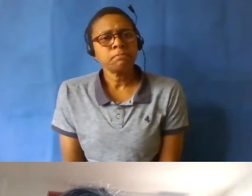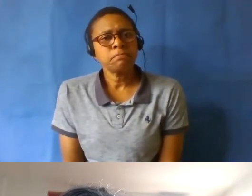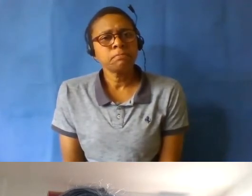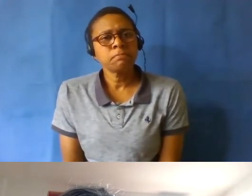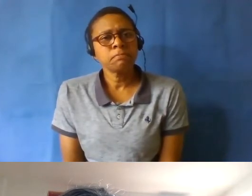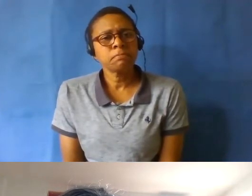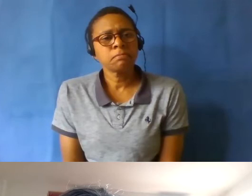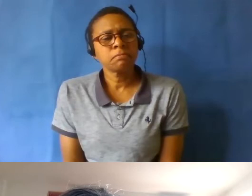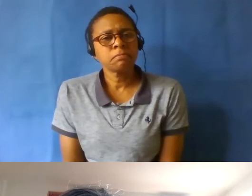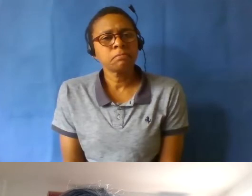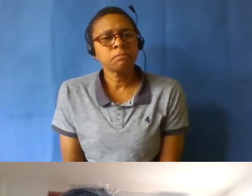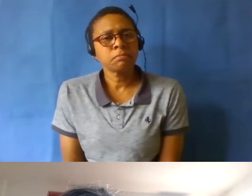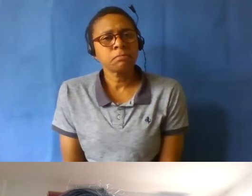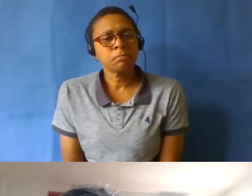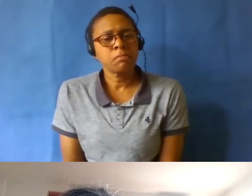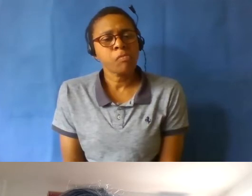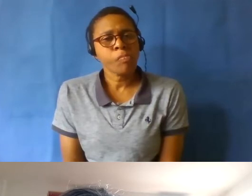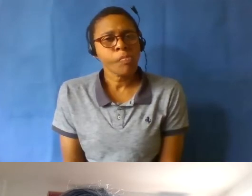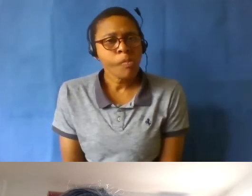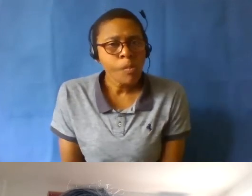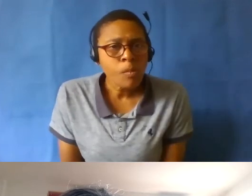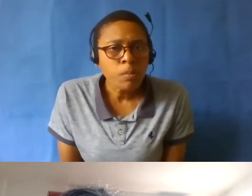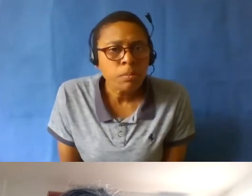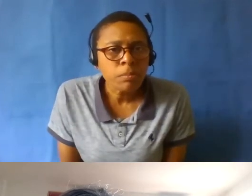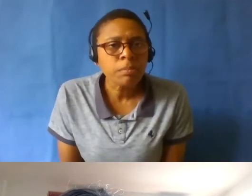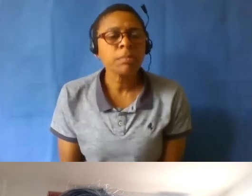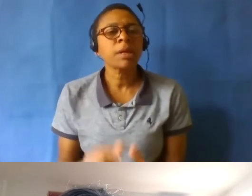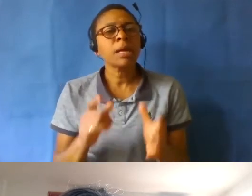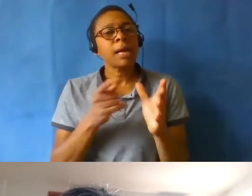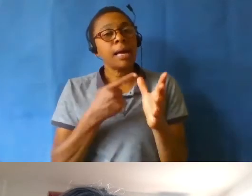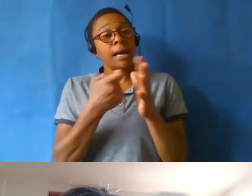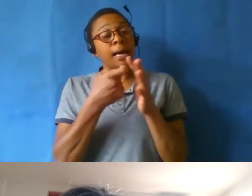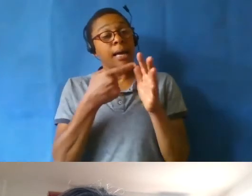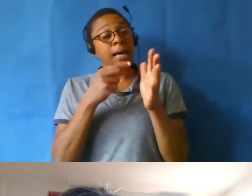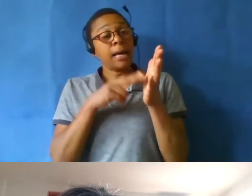the question speaks to like exactly like one of my conundrums between thinking